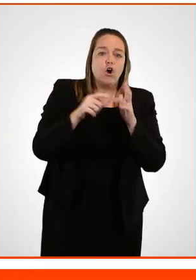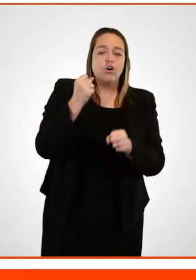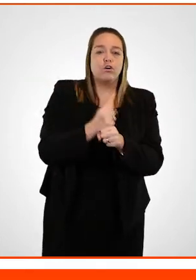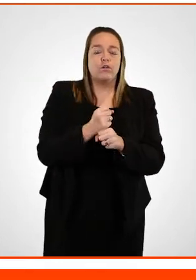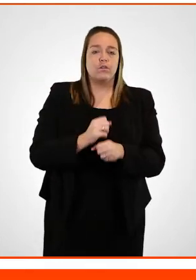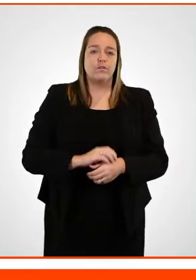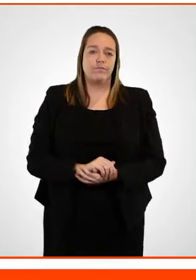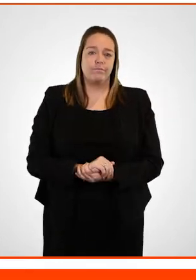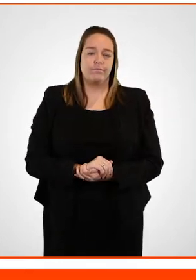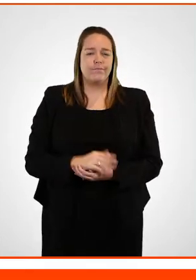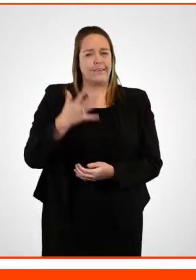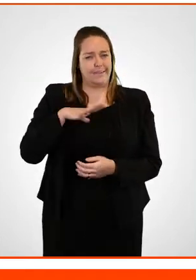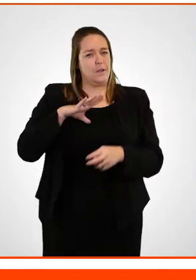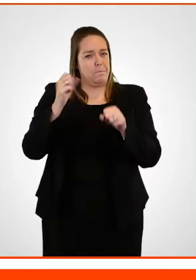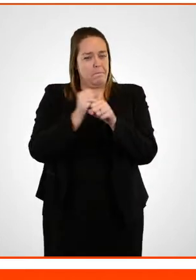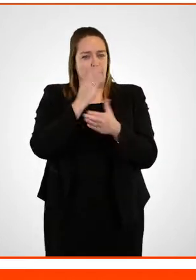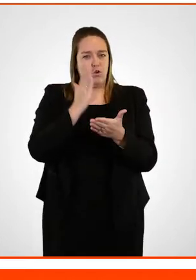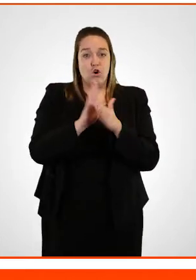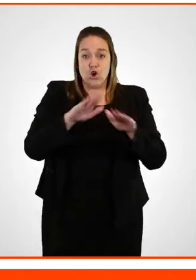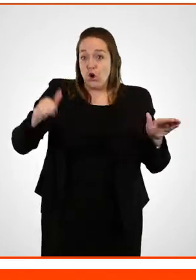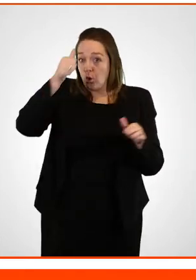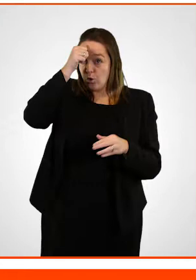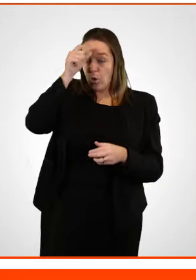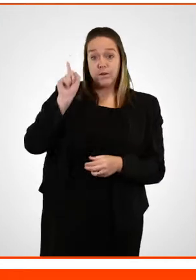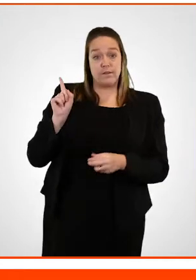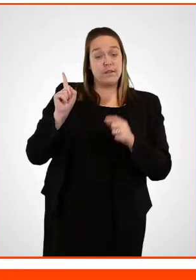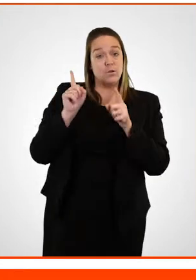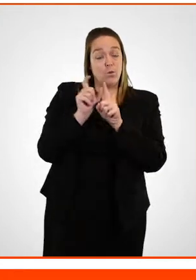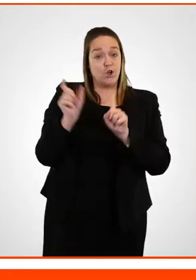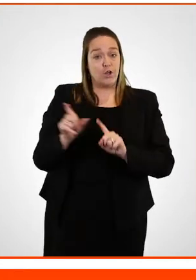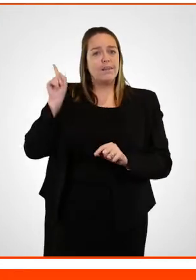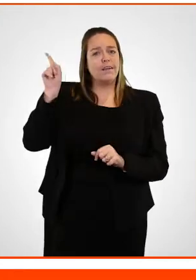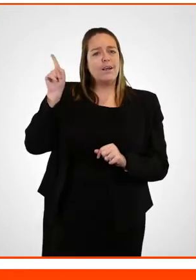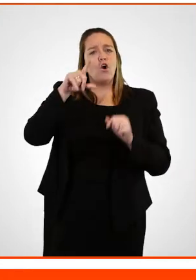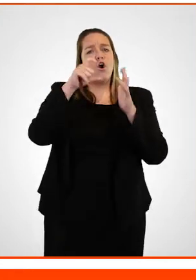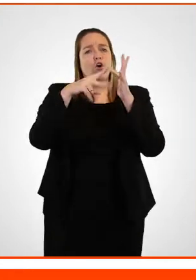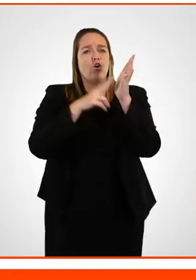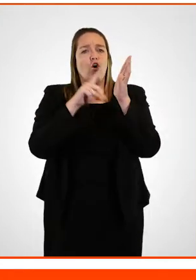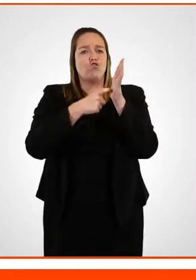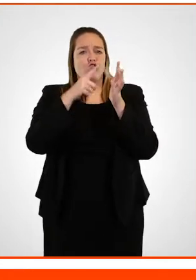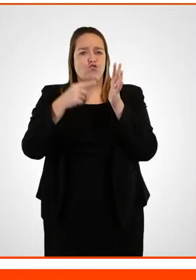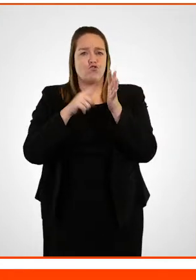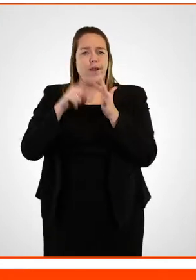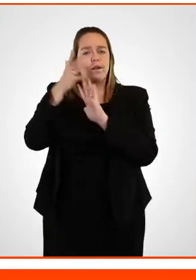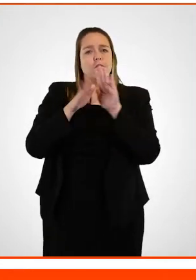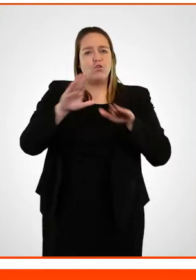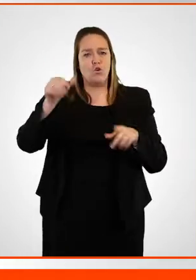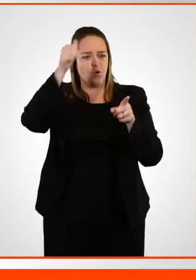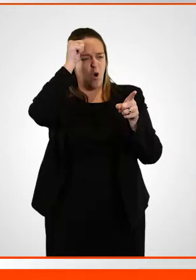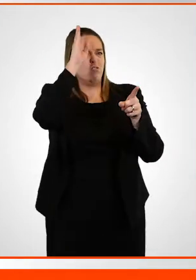So we want to make sure that they know all these, and what's good about these is these are concrete things that kids can identify.